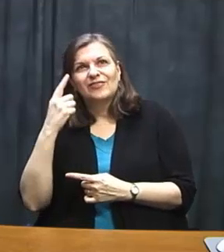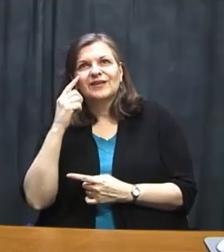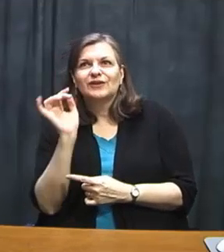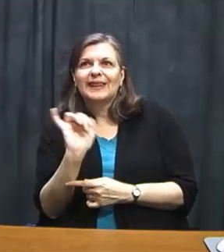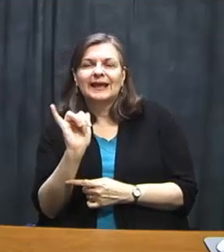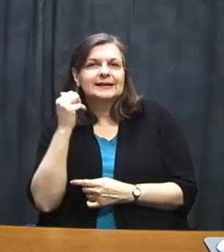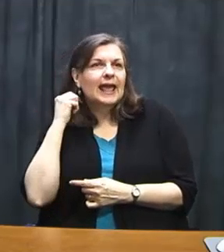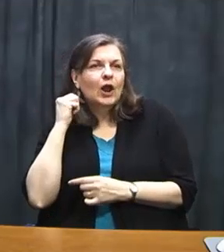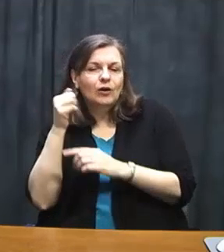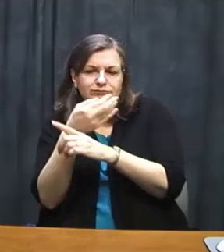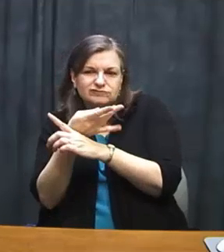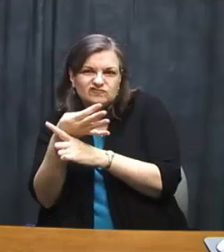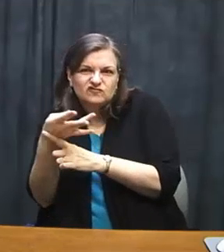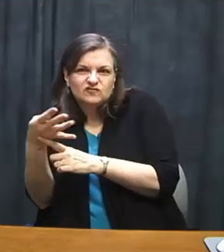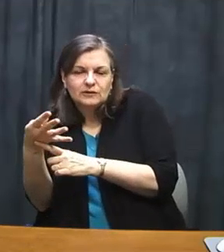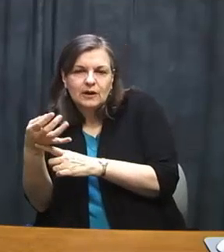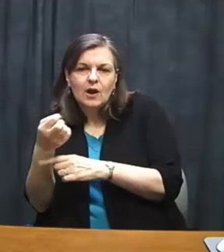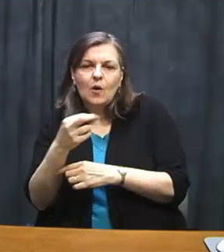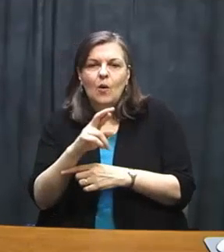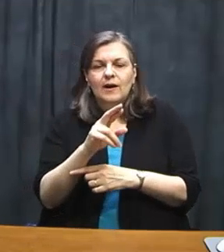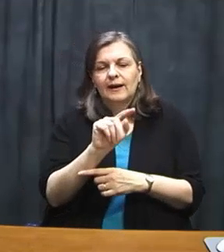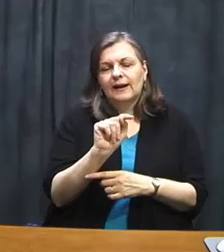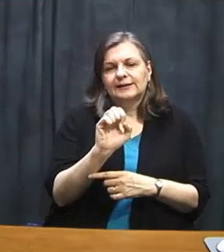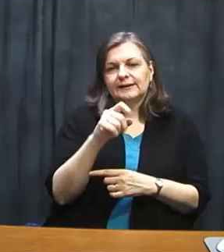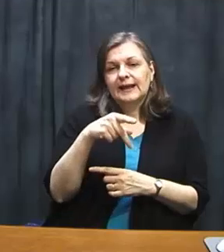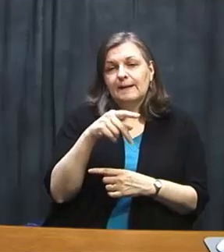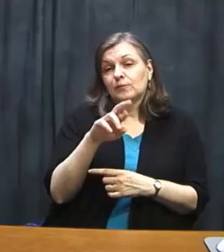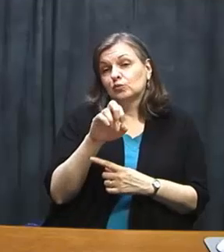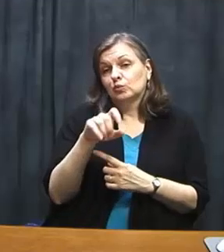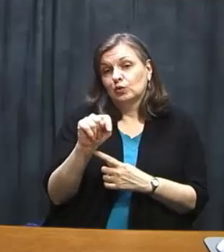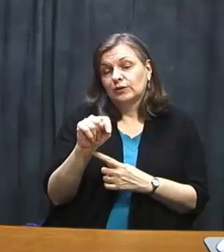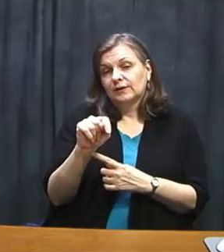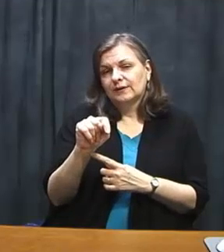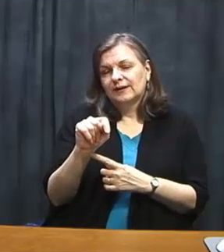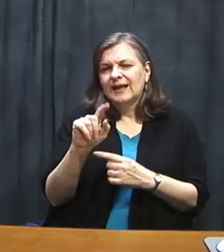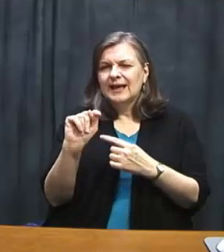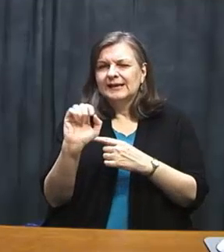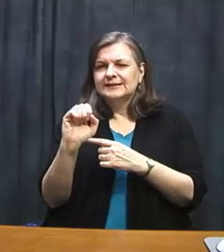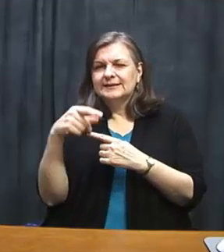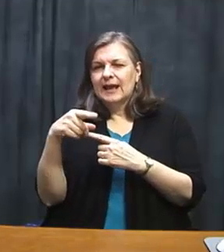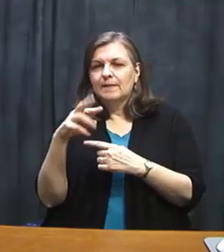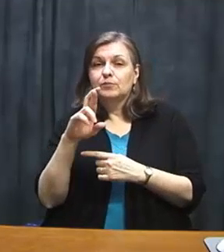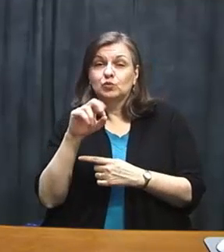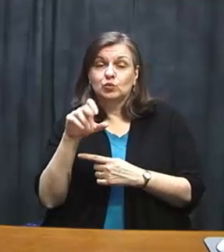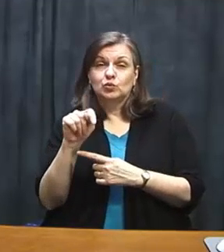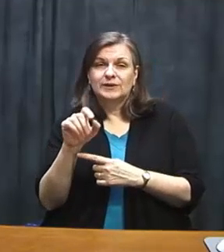tap root. tape root you can equateto a carrot, so